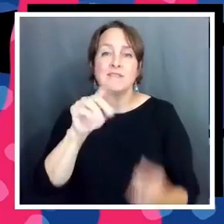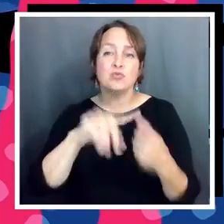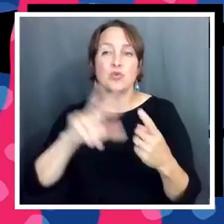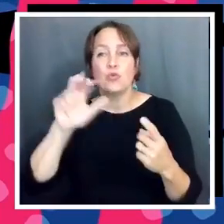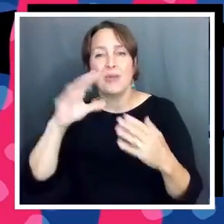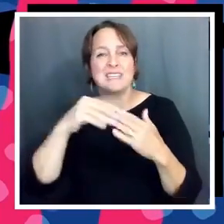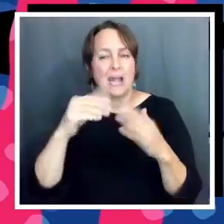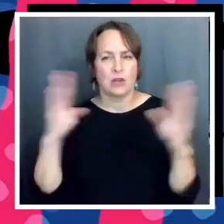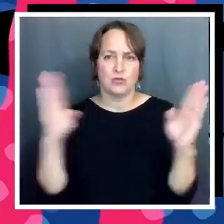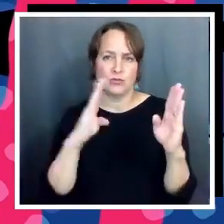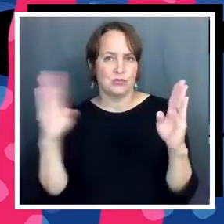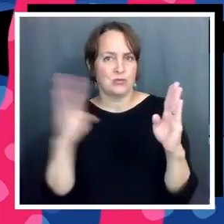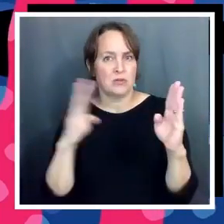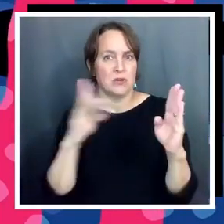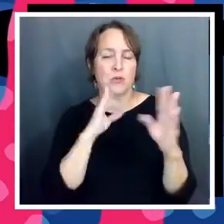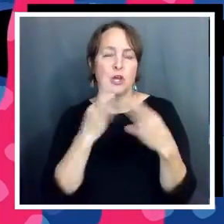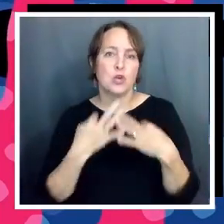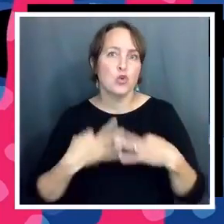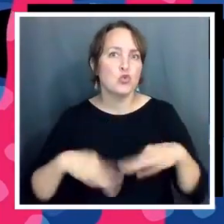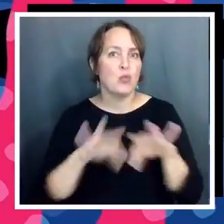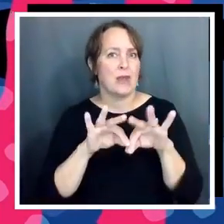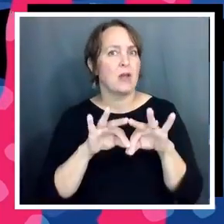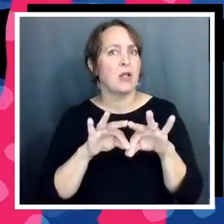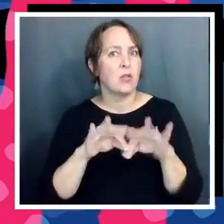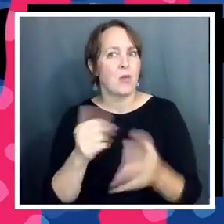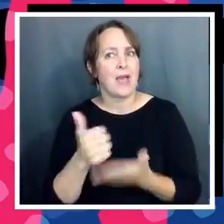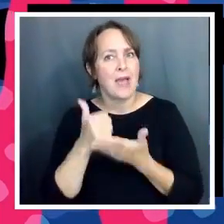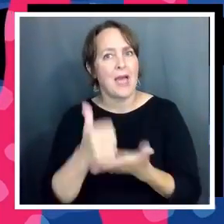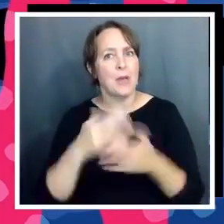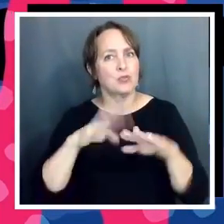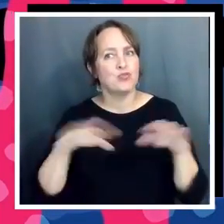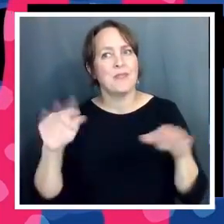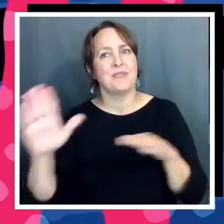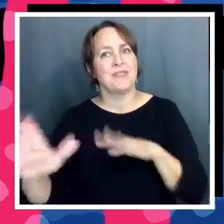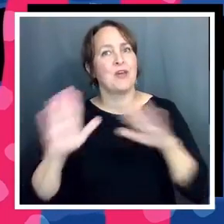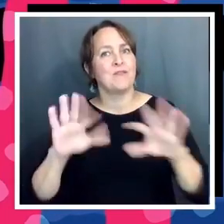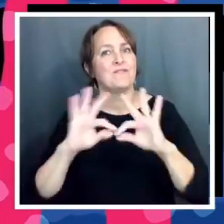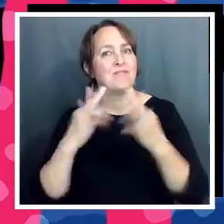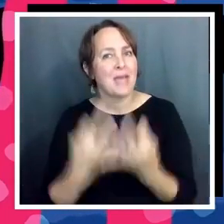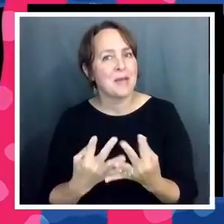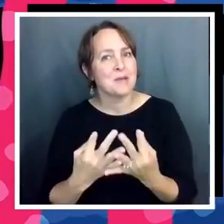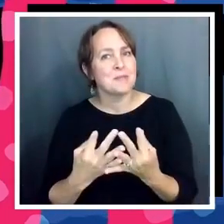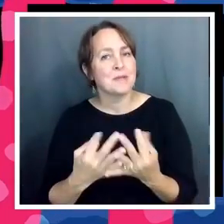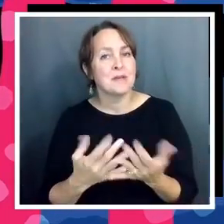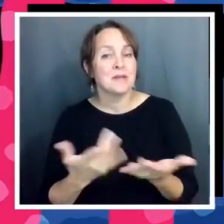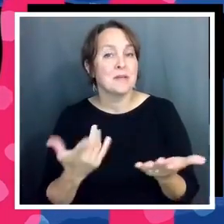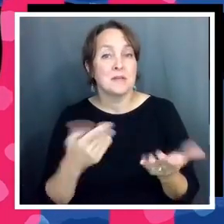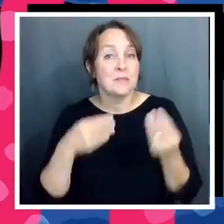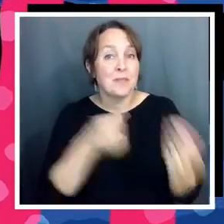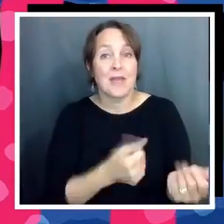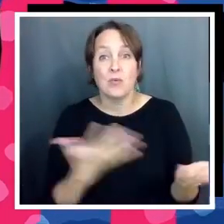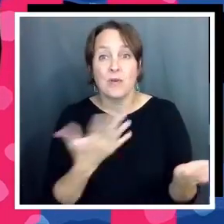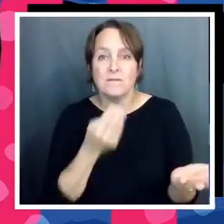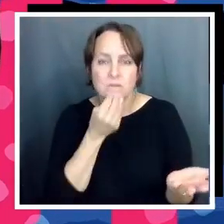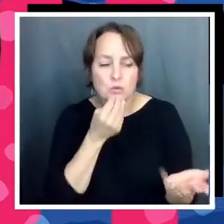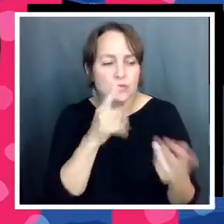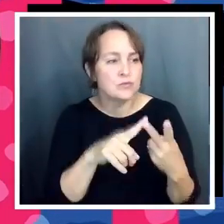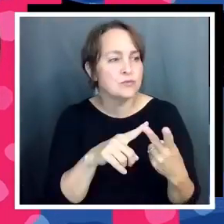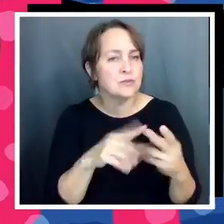THE FIRST ROUND OF CHILD TAX CREDIT CHECKS WILL BEGIN HITTING FAMILIES BANK ACCOUNTS